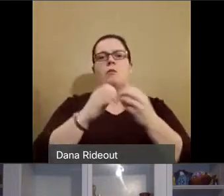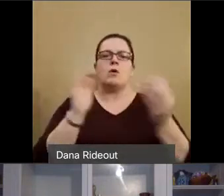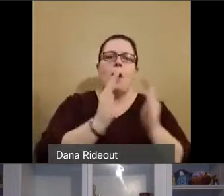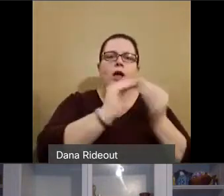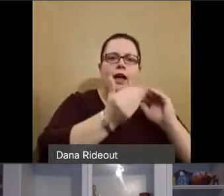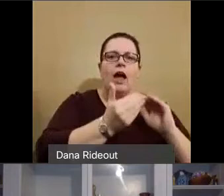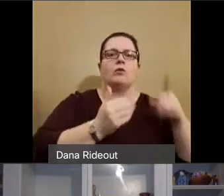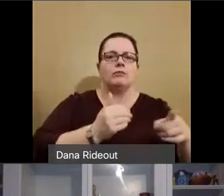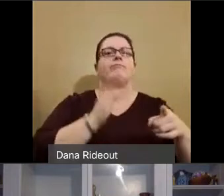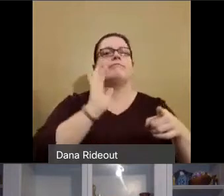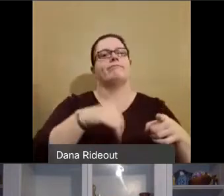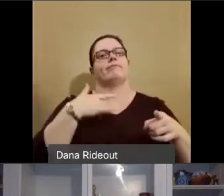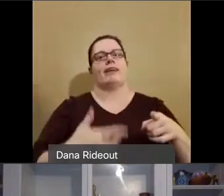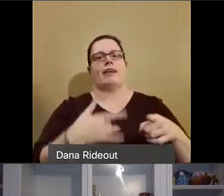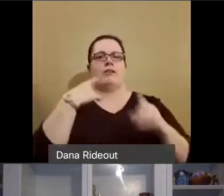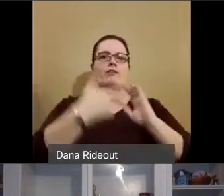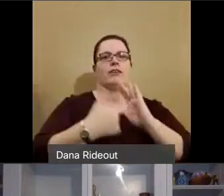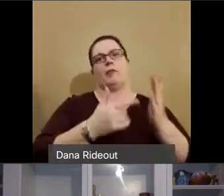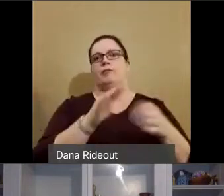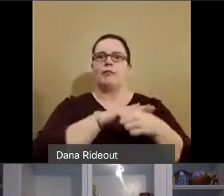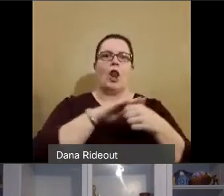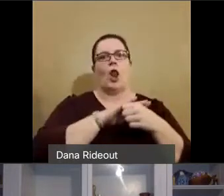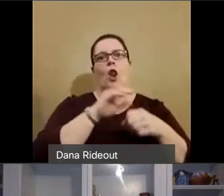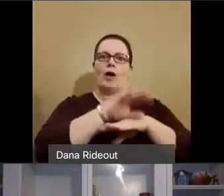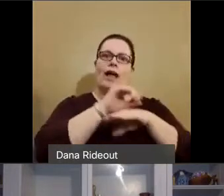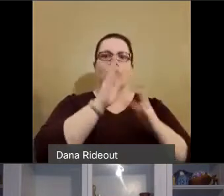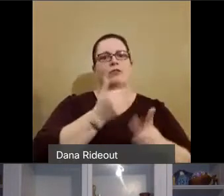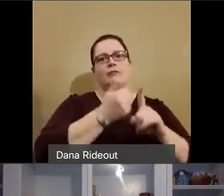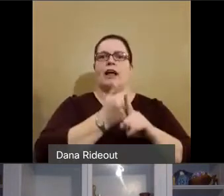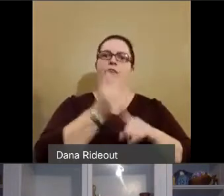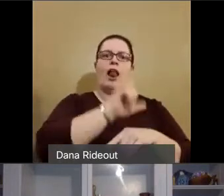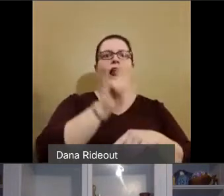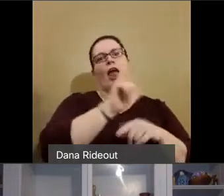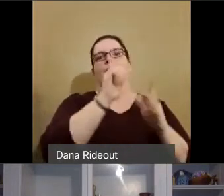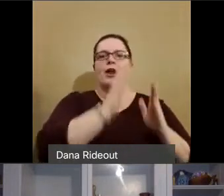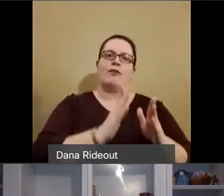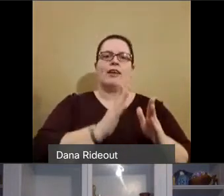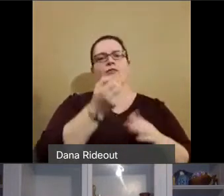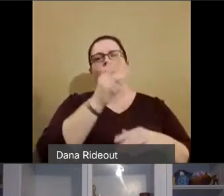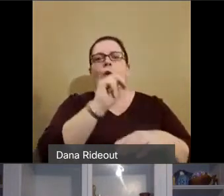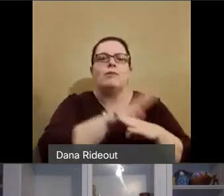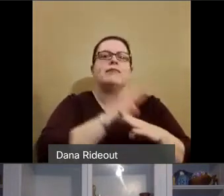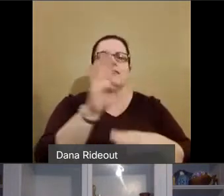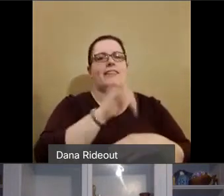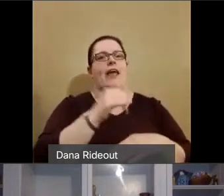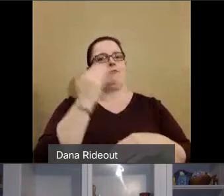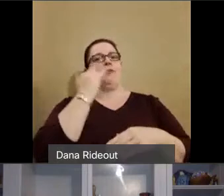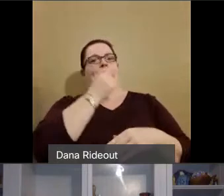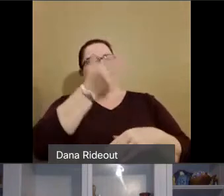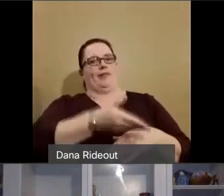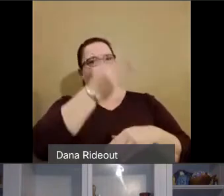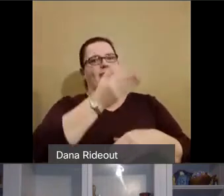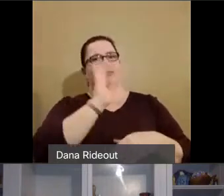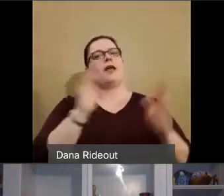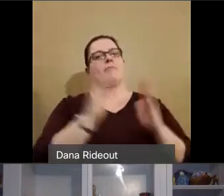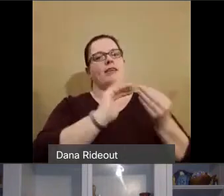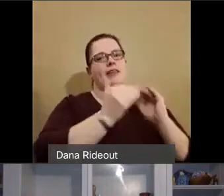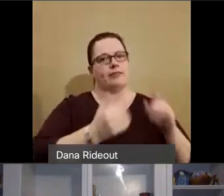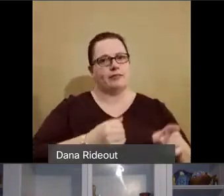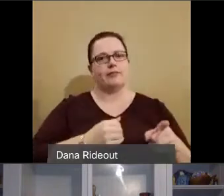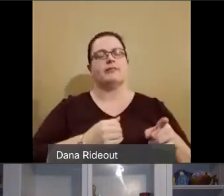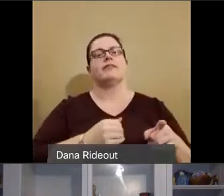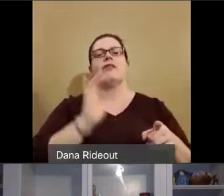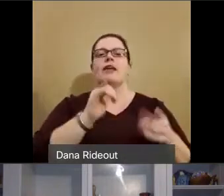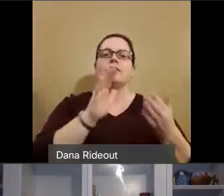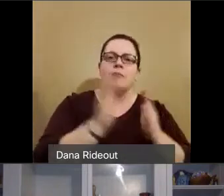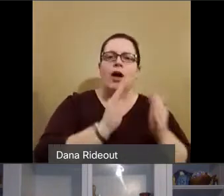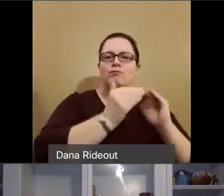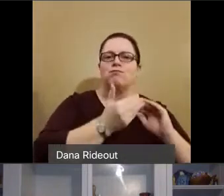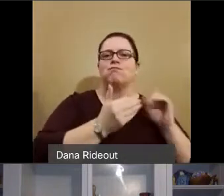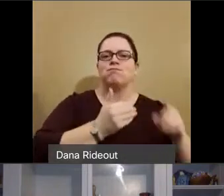Like, your local counselor is also the library and is also maybe a business owner owns the shop or all those kinds of things and the survival of a lot of really small rural and remote places hinges on people.